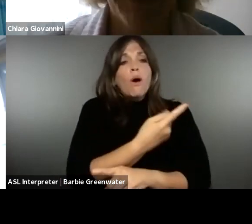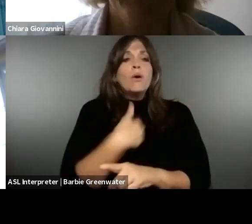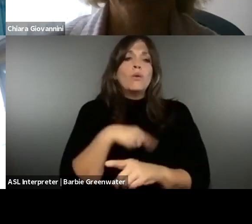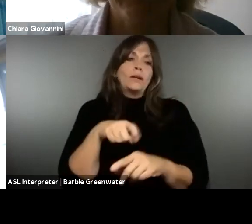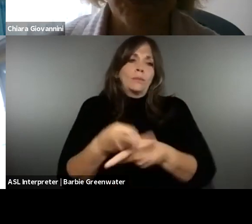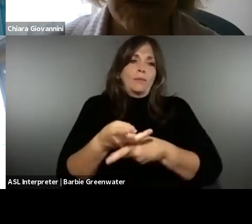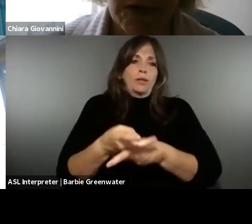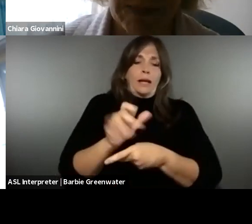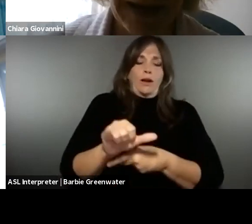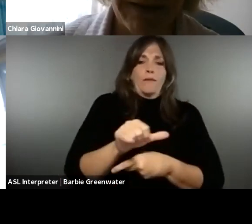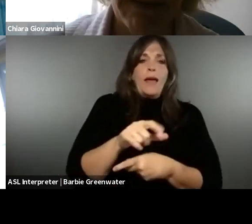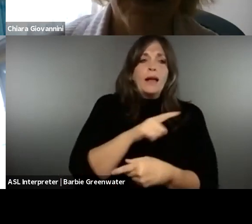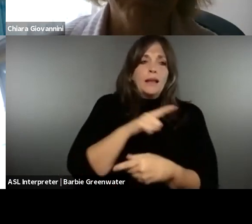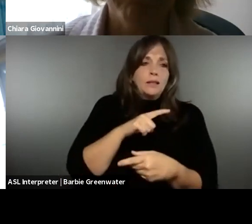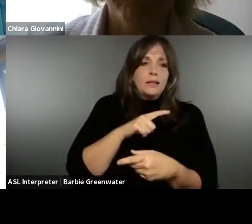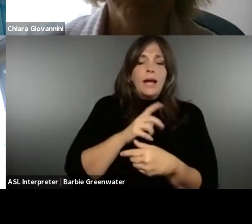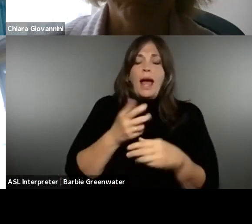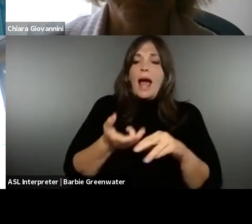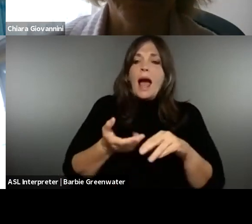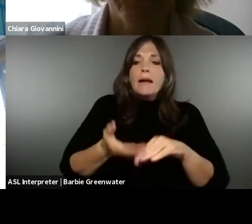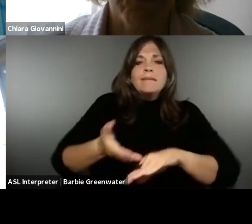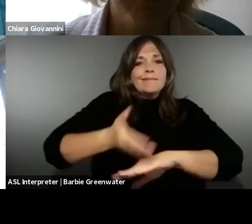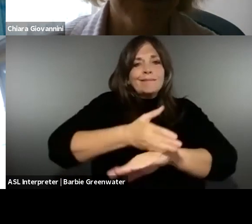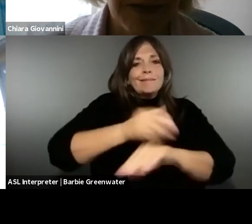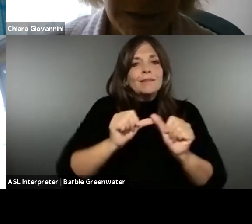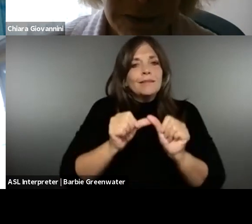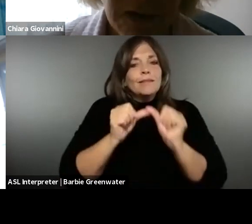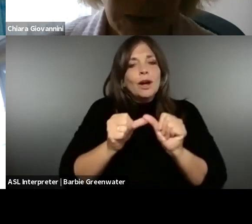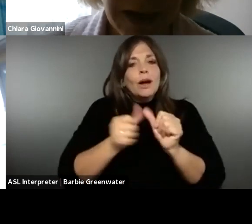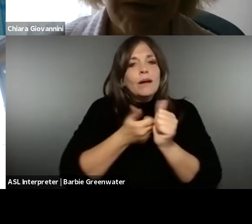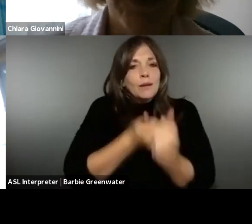care of it with the legislation. It has been done, but we can also work